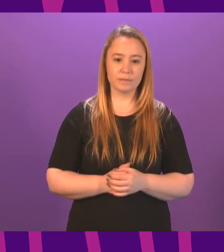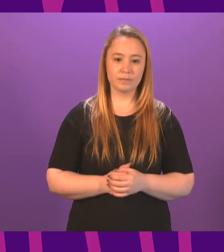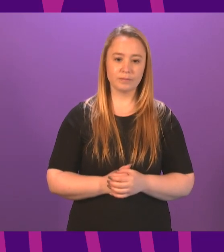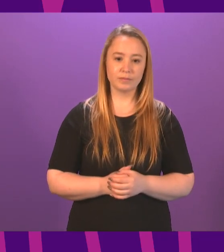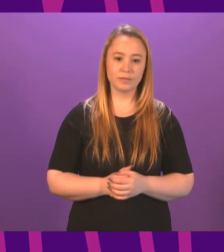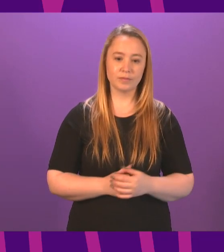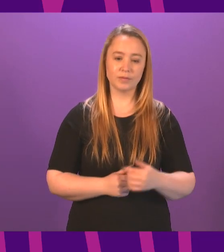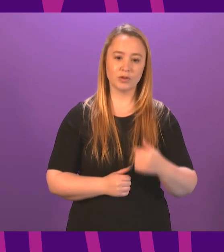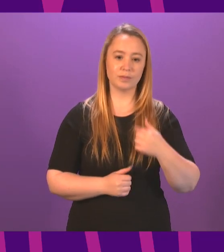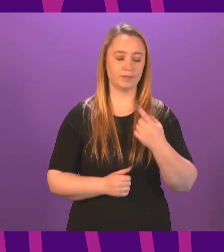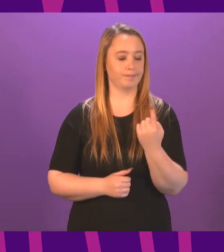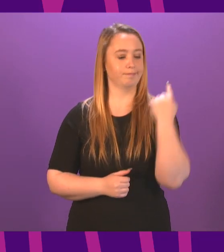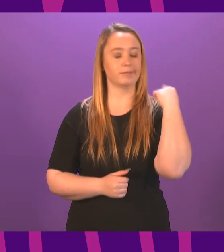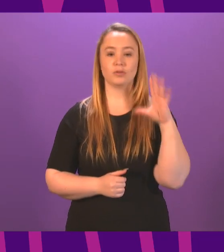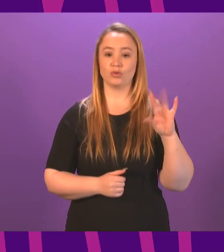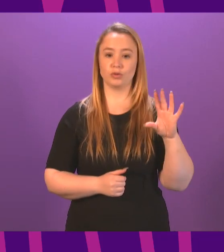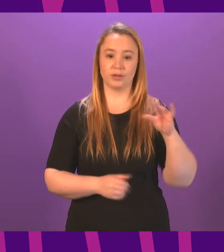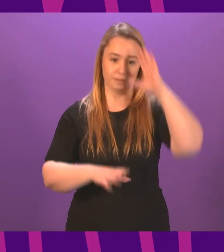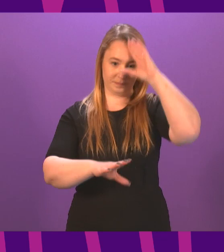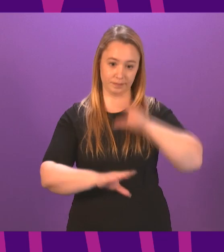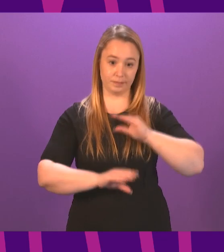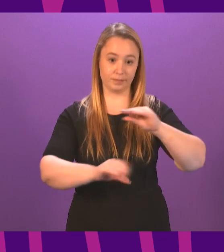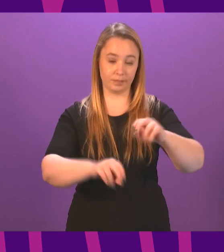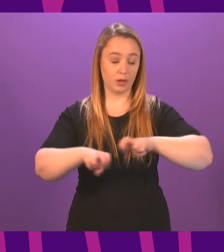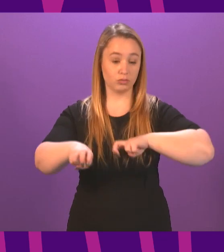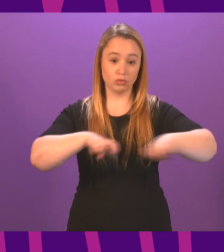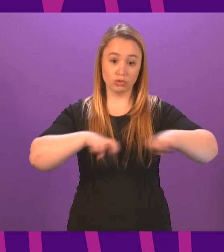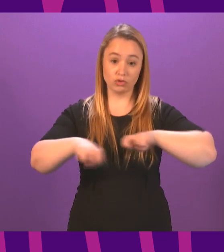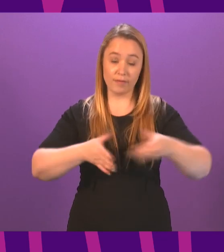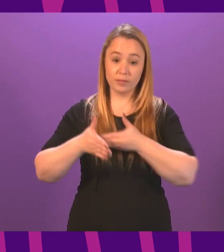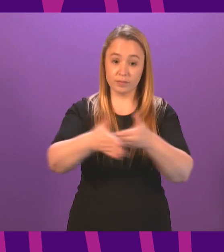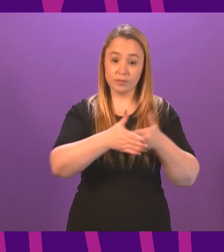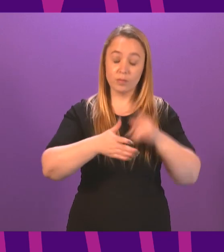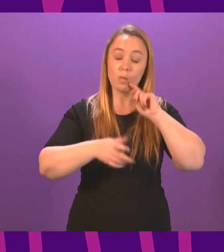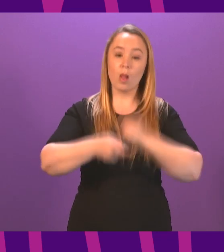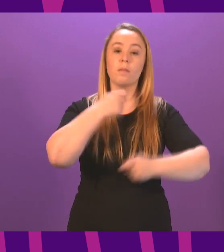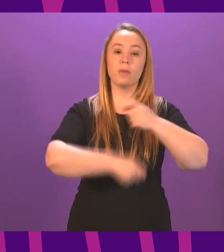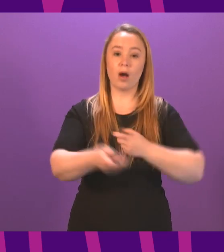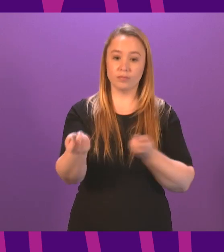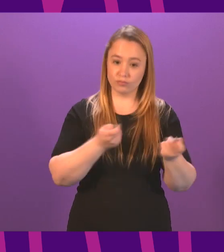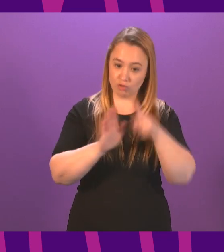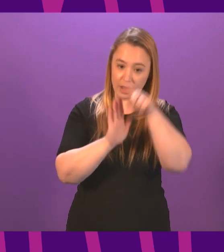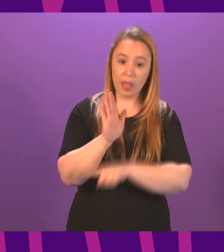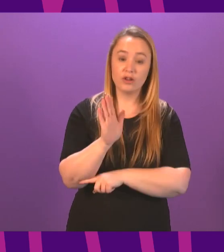put travel restrictions into regulations from tomorrow. They will apply to travel within